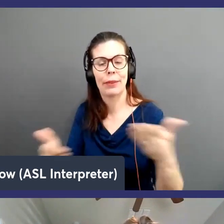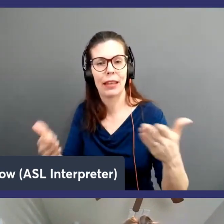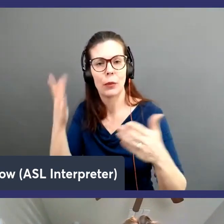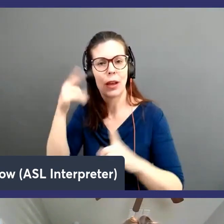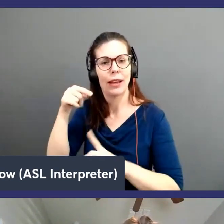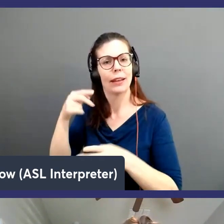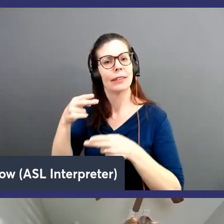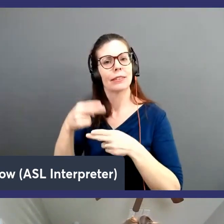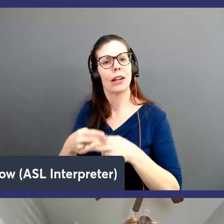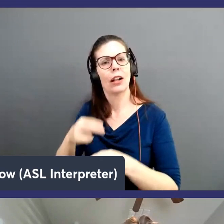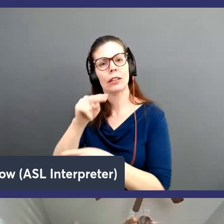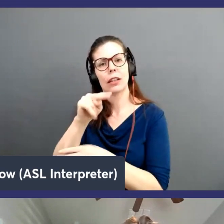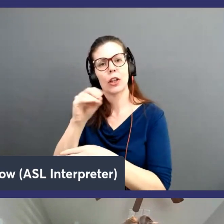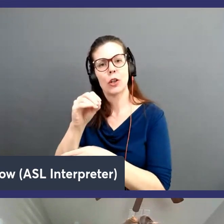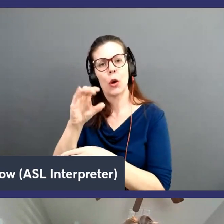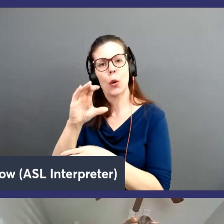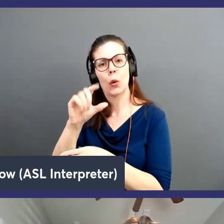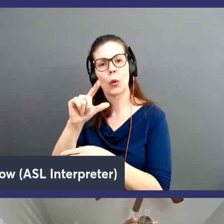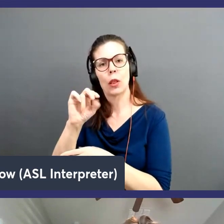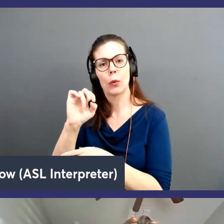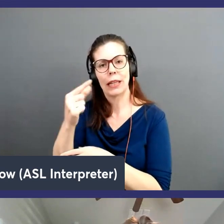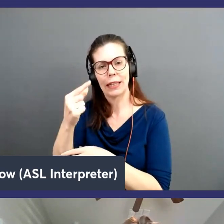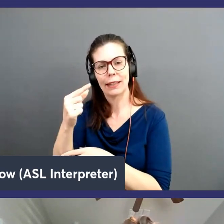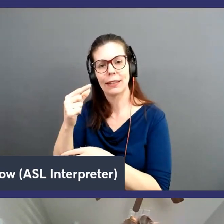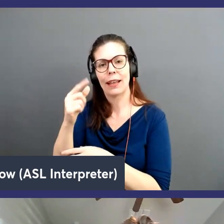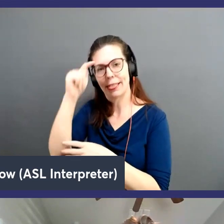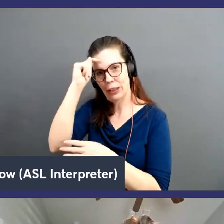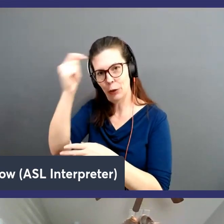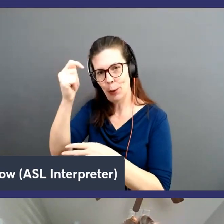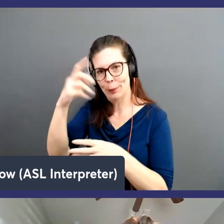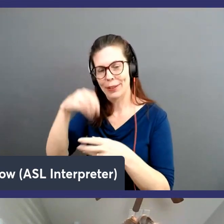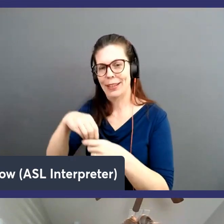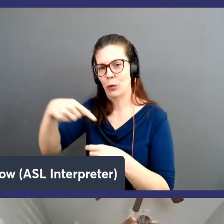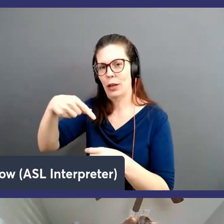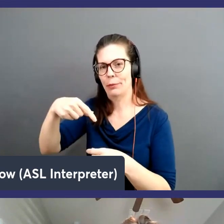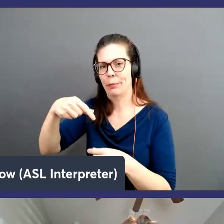the no-cloning theorem in quantum mechanics. It's just not allowed.